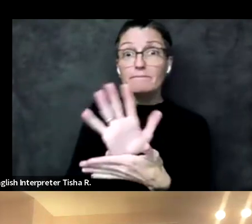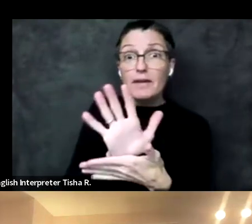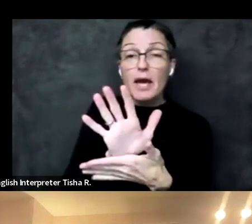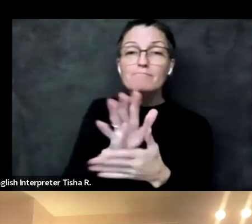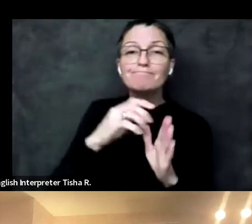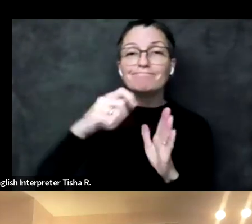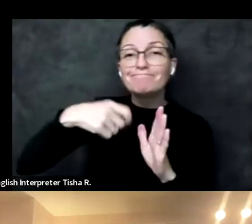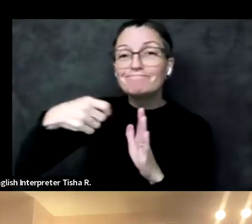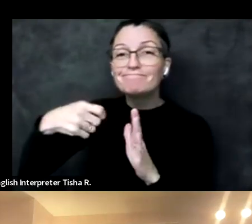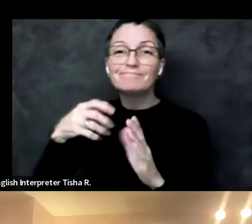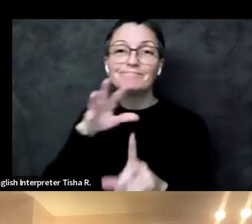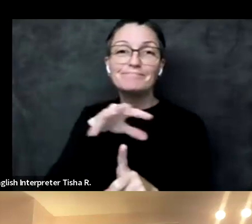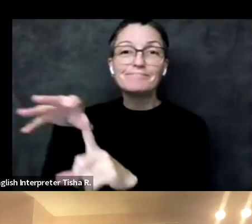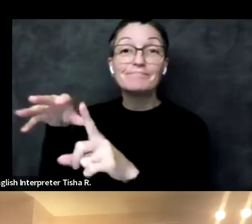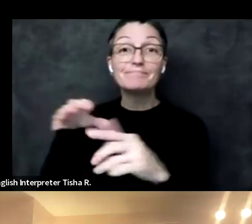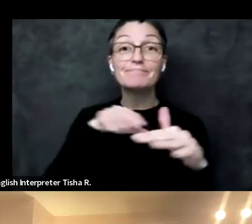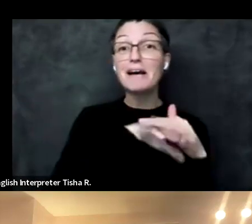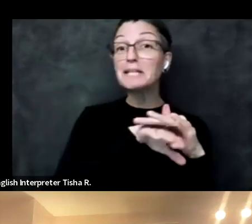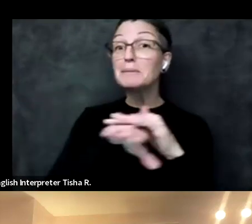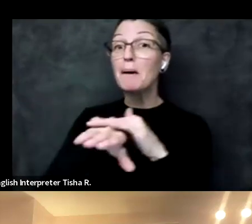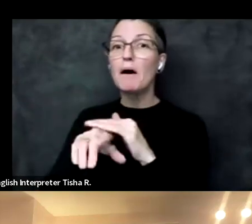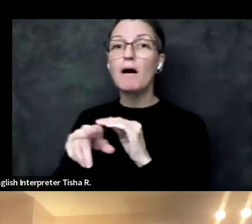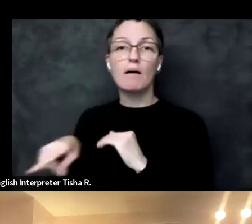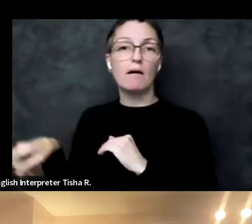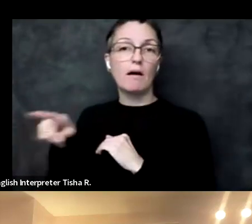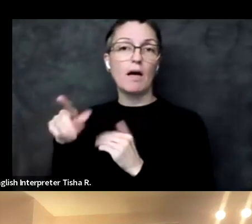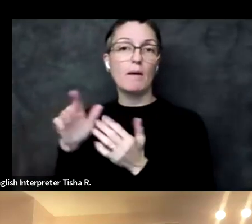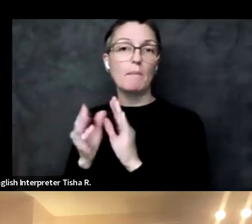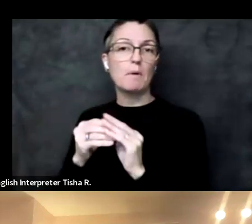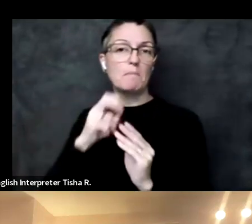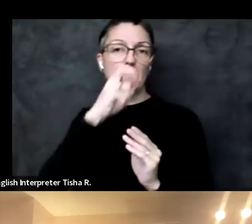the gatekeeping, became more strengthened.